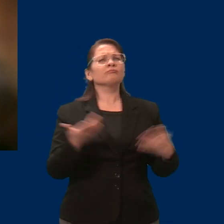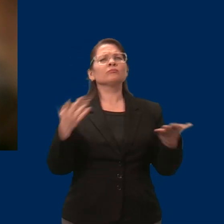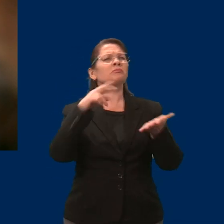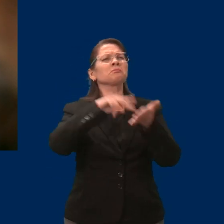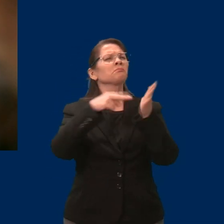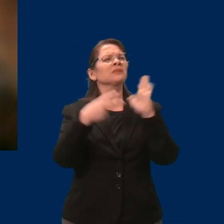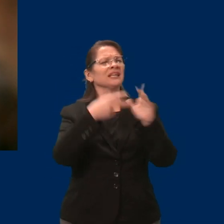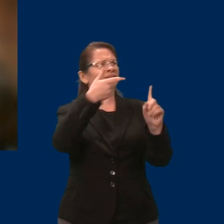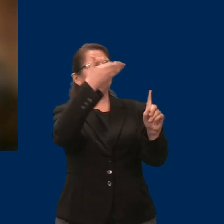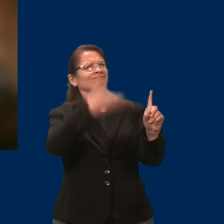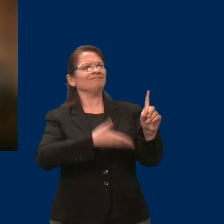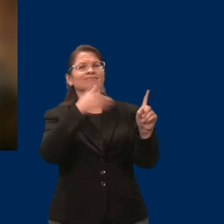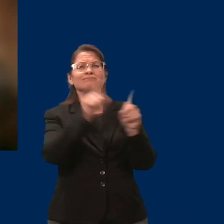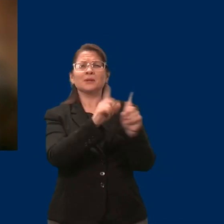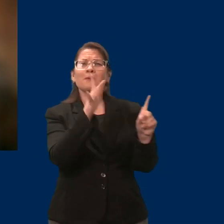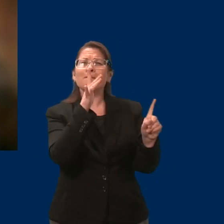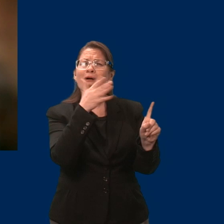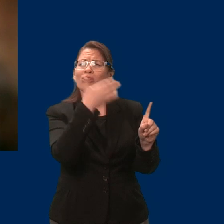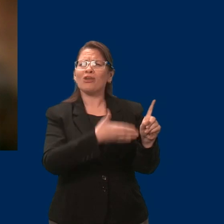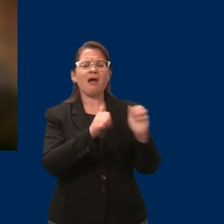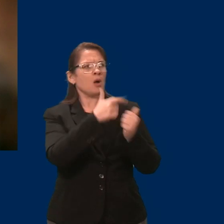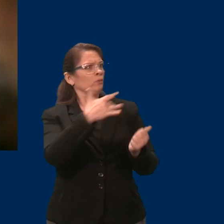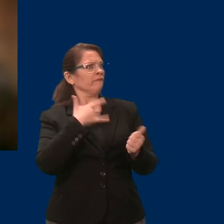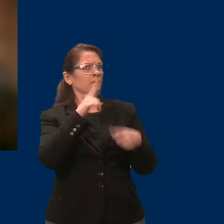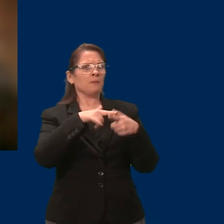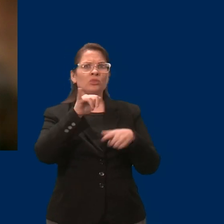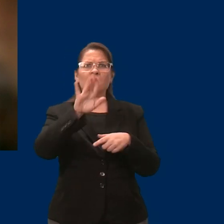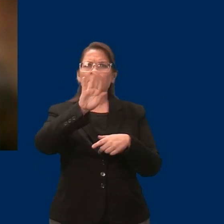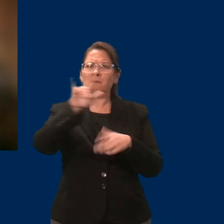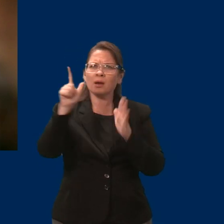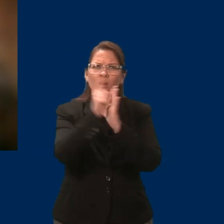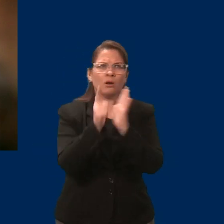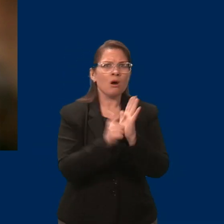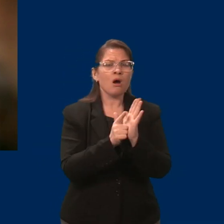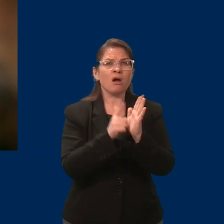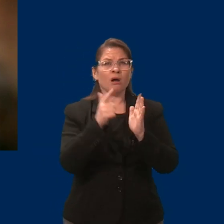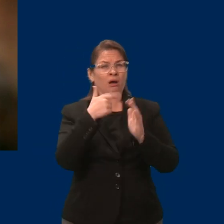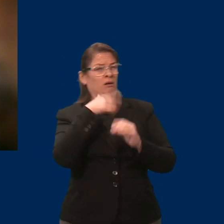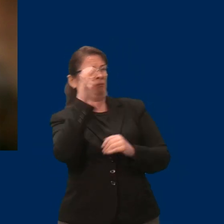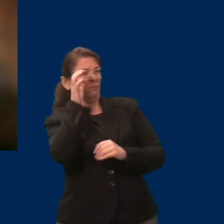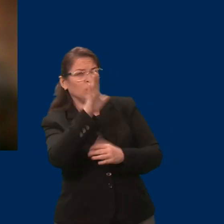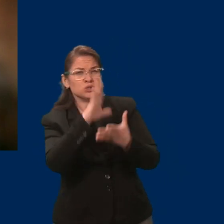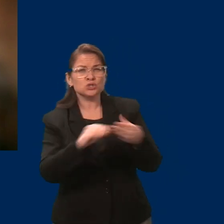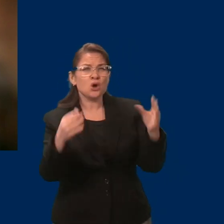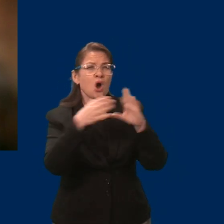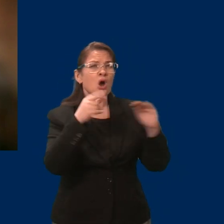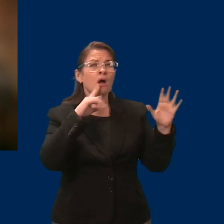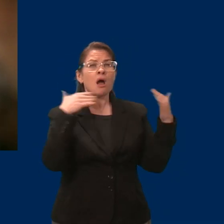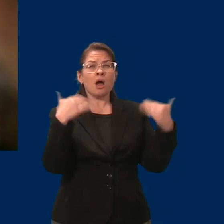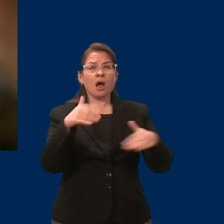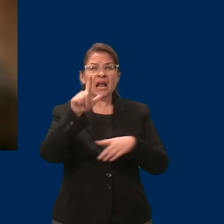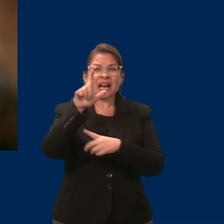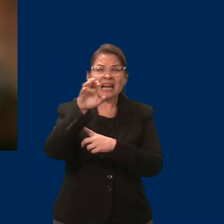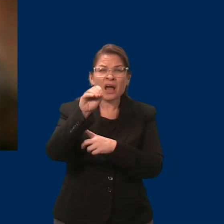And as I listened to your story and all of the difficulty you went through with getting Leo to be able to be diagnosed,